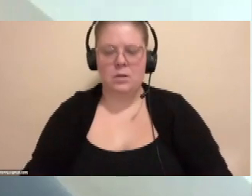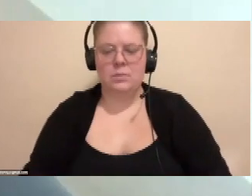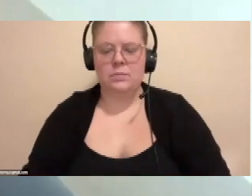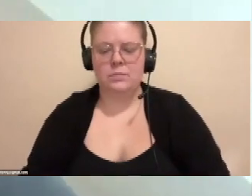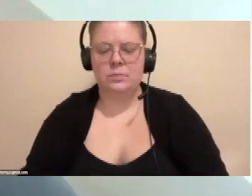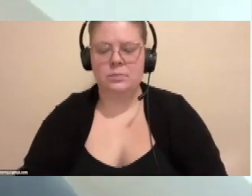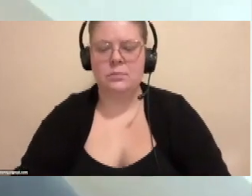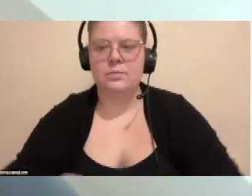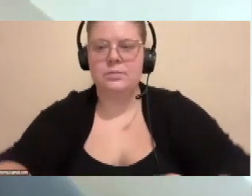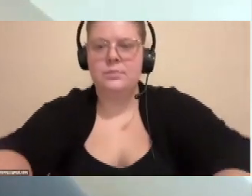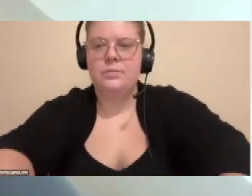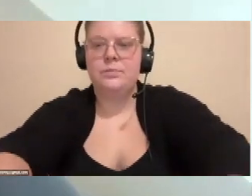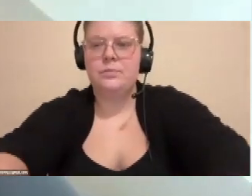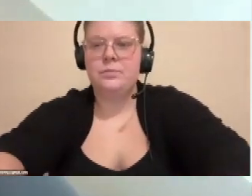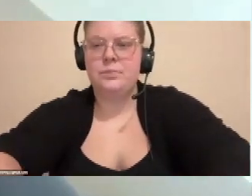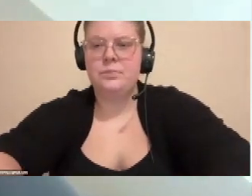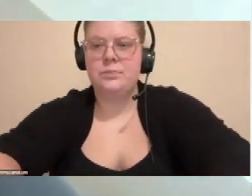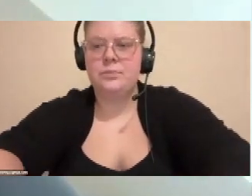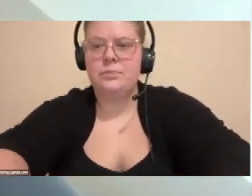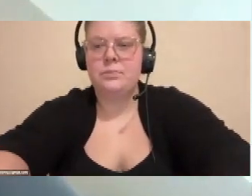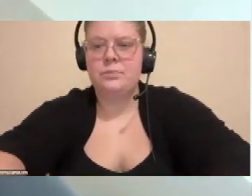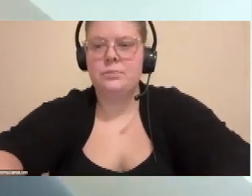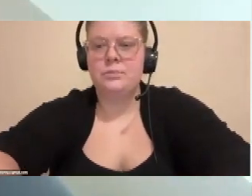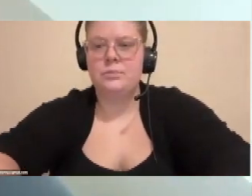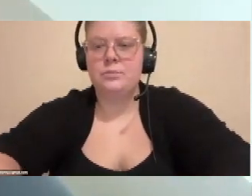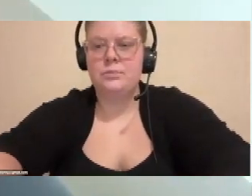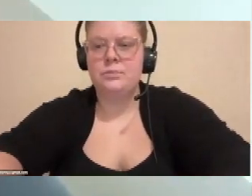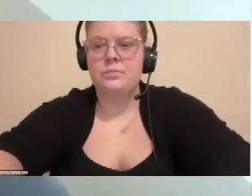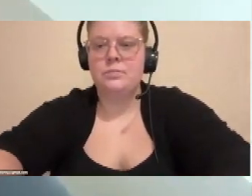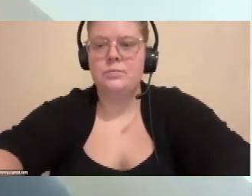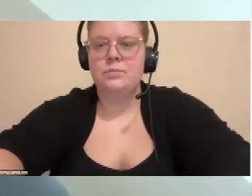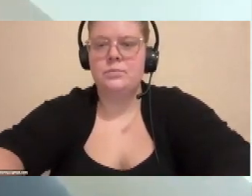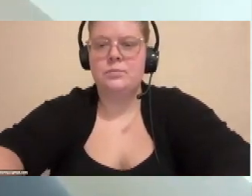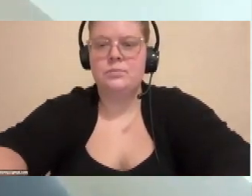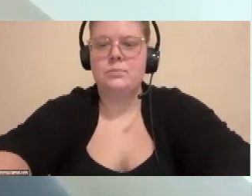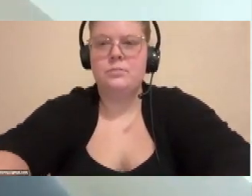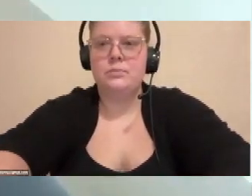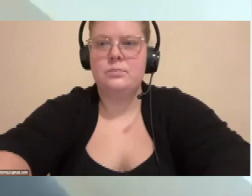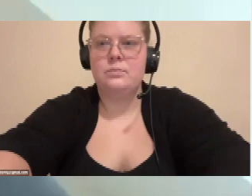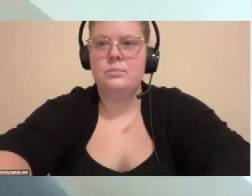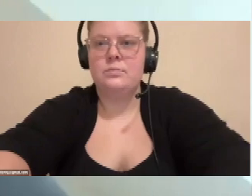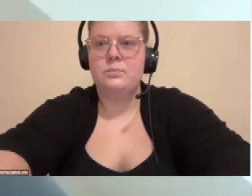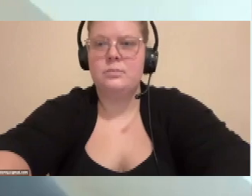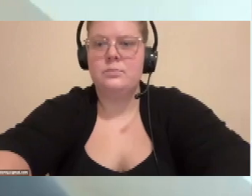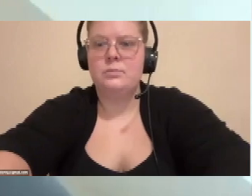I think HCBS expansion is hugely important. It absolutely helps people,